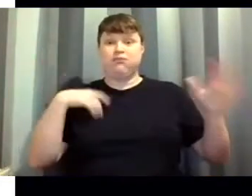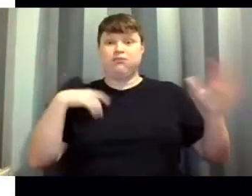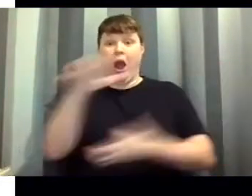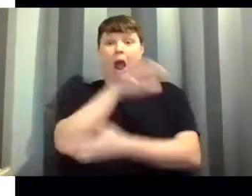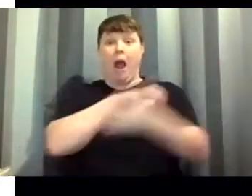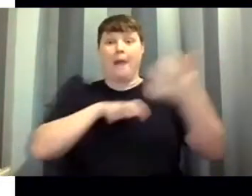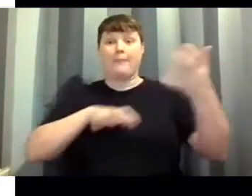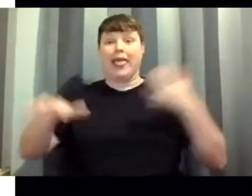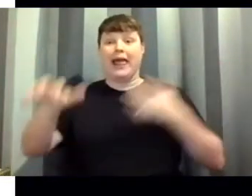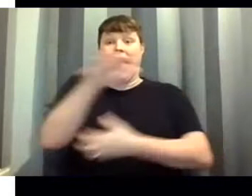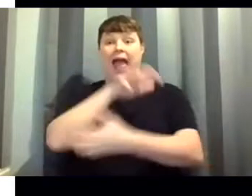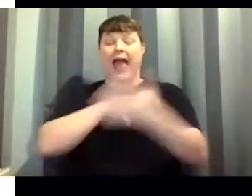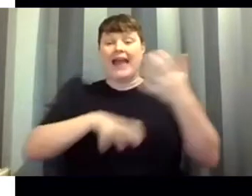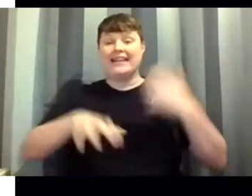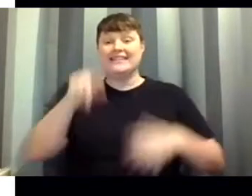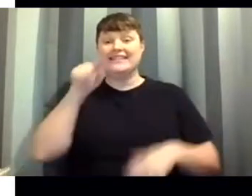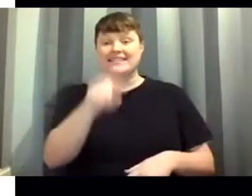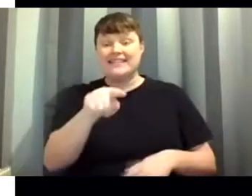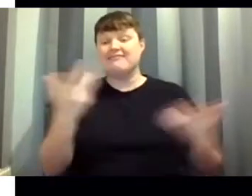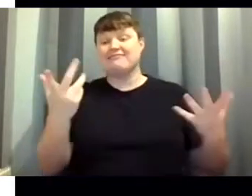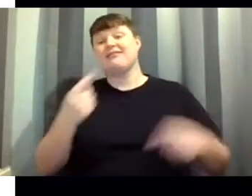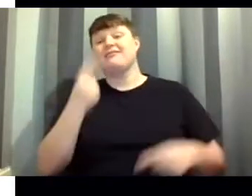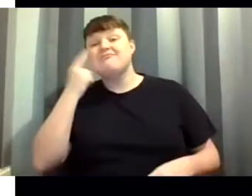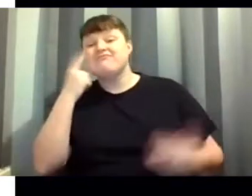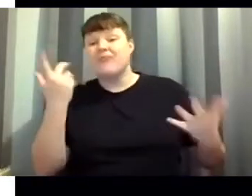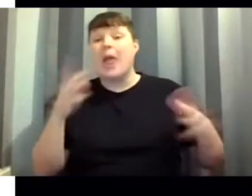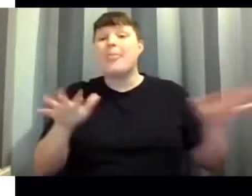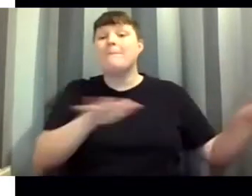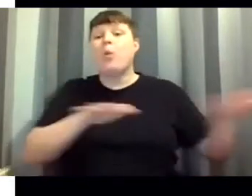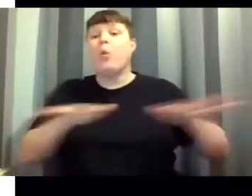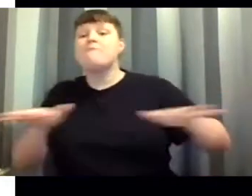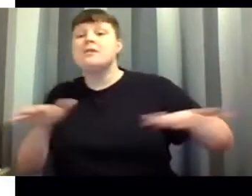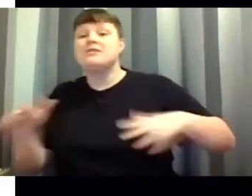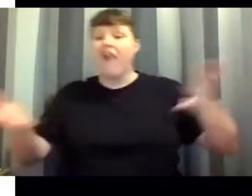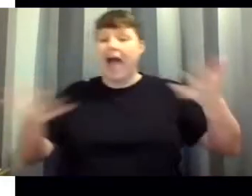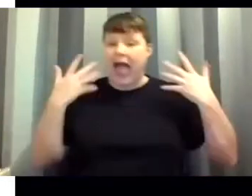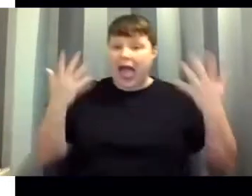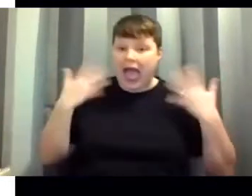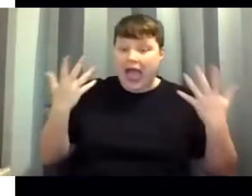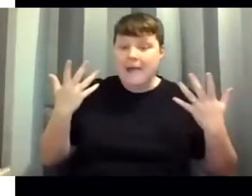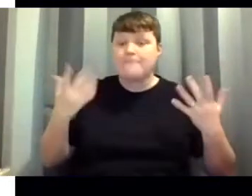representing the movement of air: that's momentum; it's thermodynamics; it's movement of heat. The